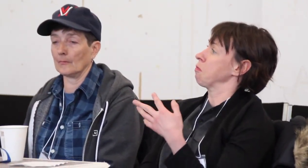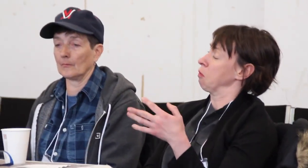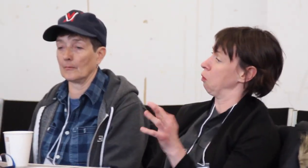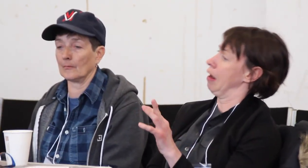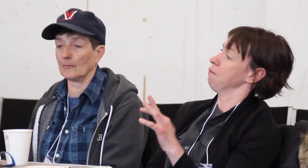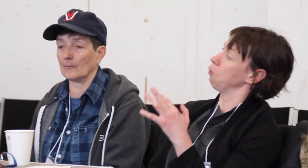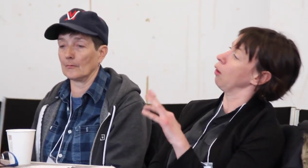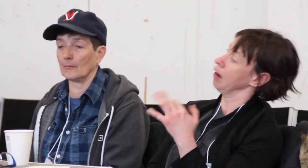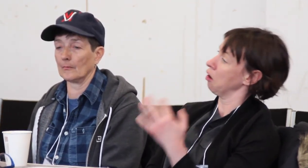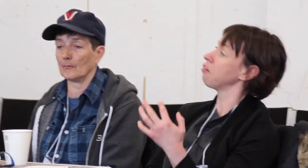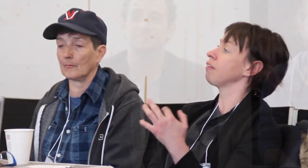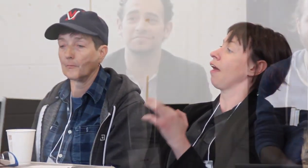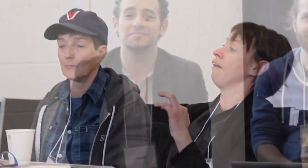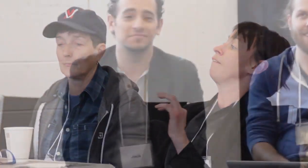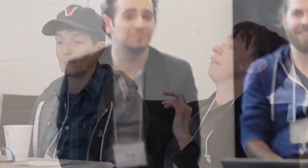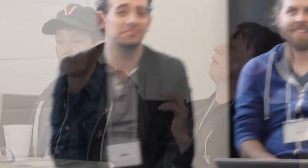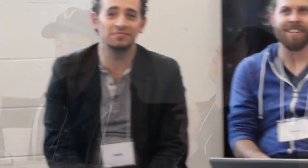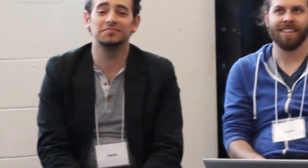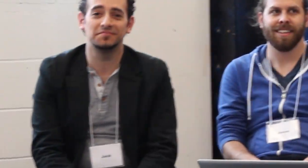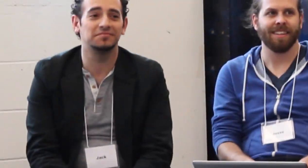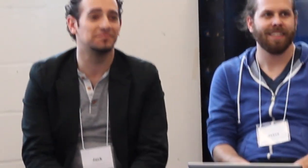To try something new.